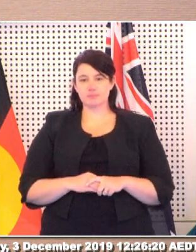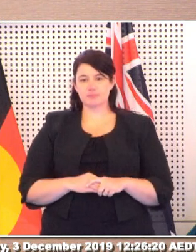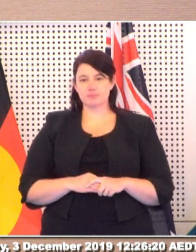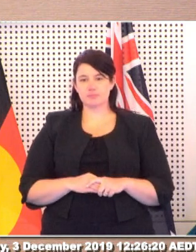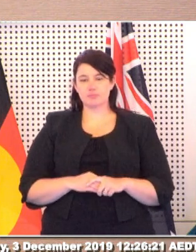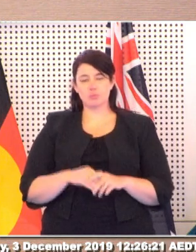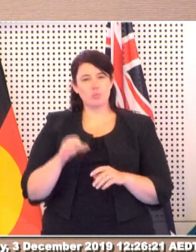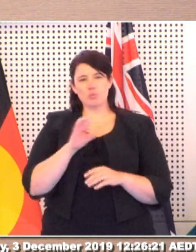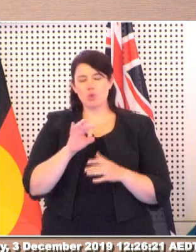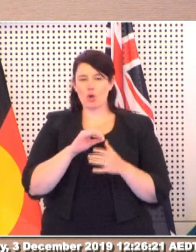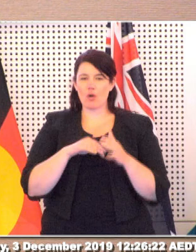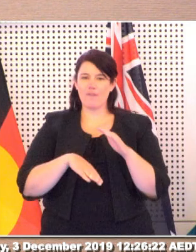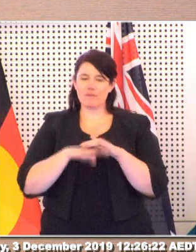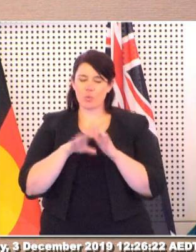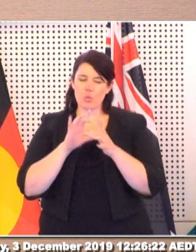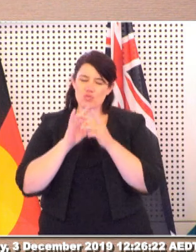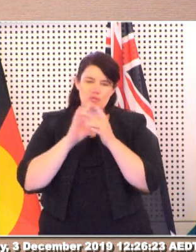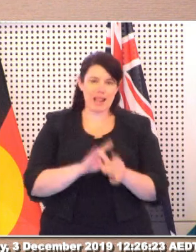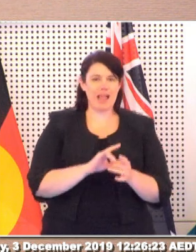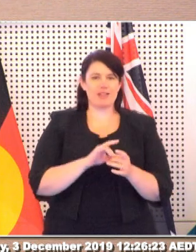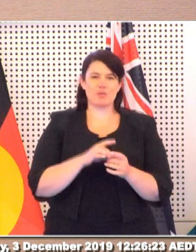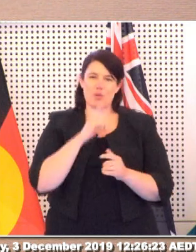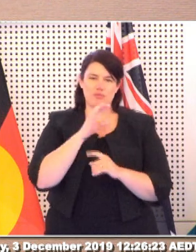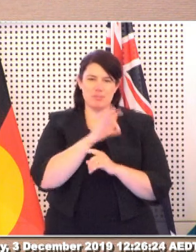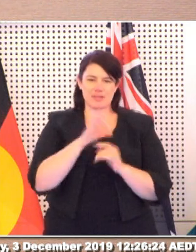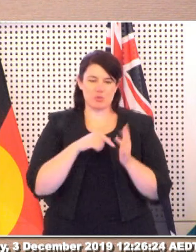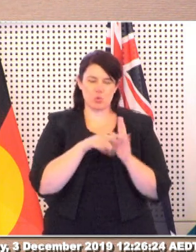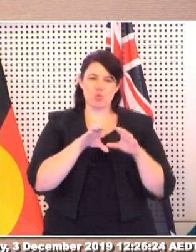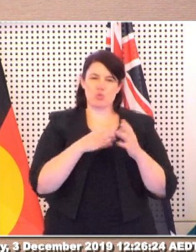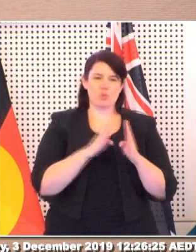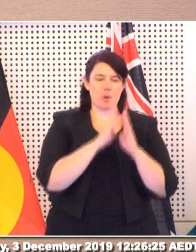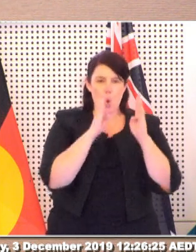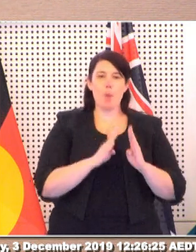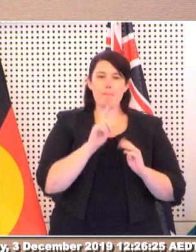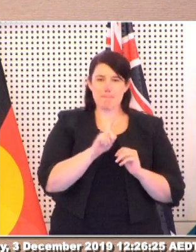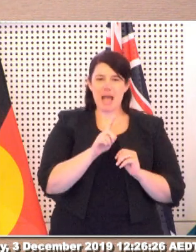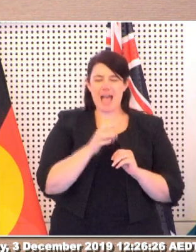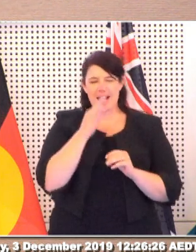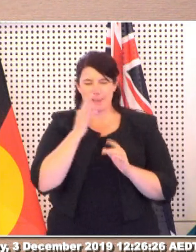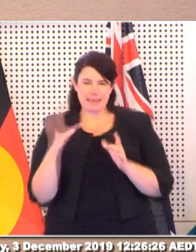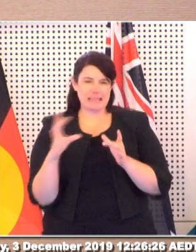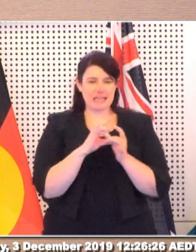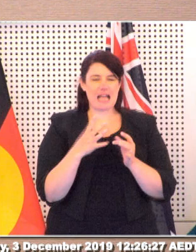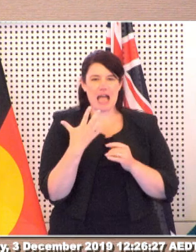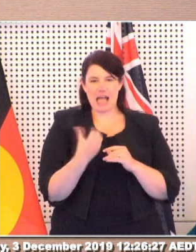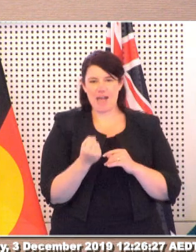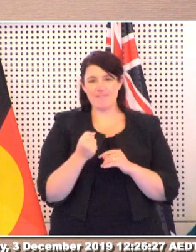relates to it, and it’s about family violence and the place of the – the